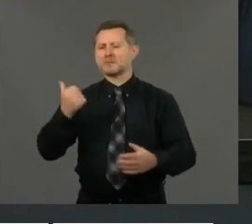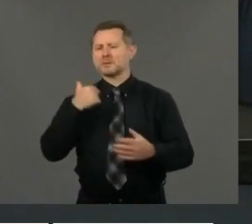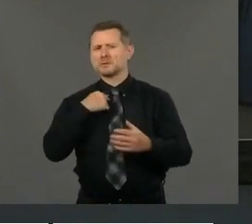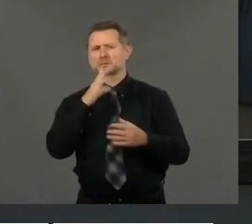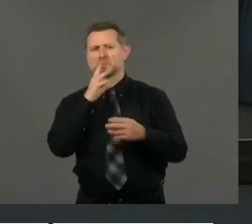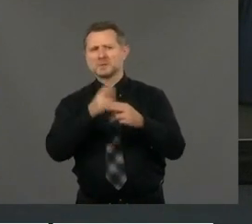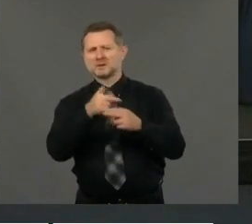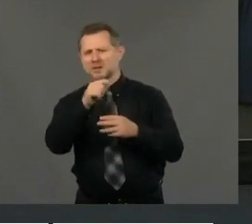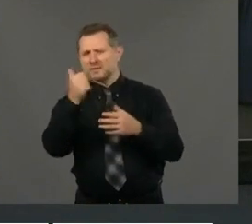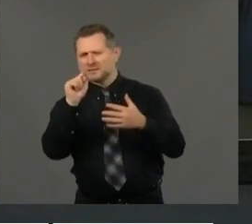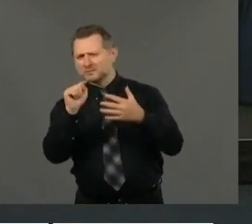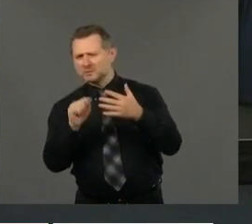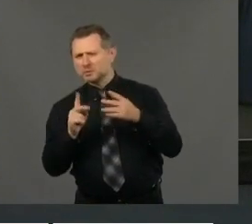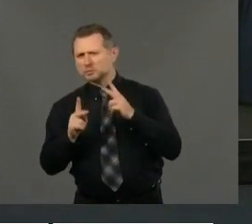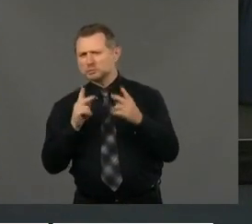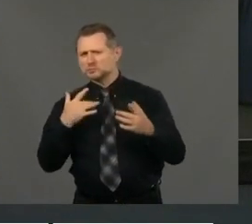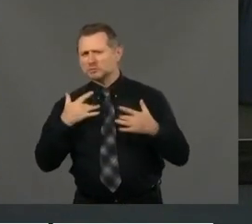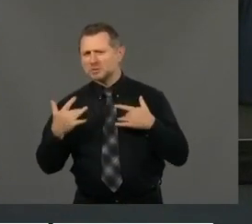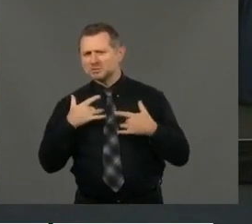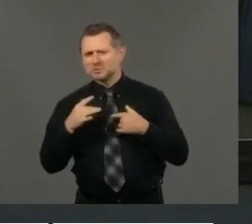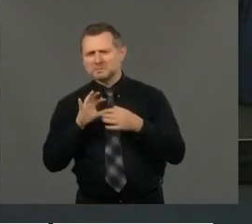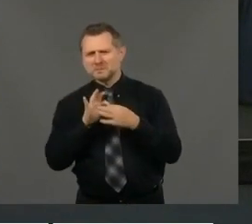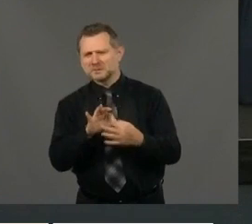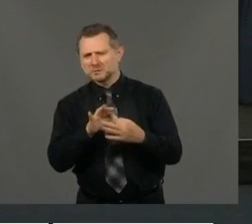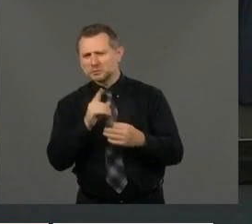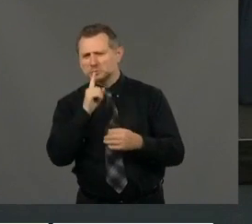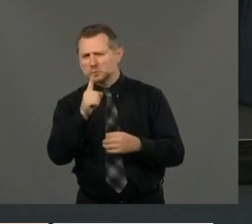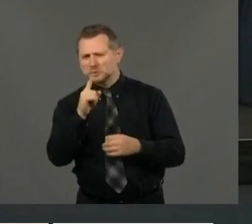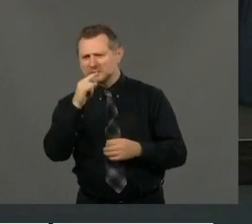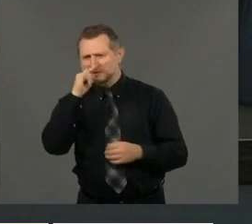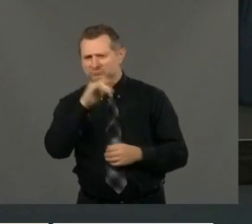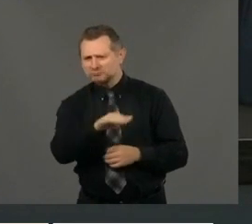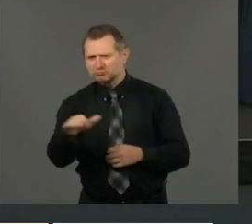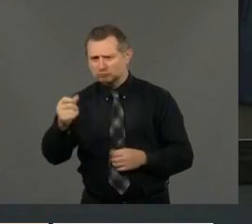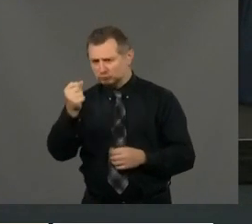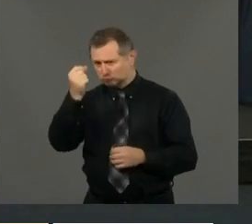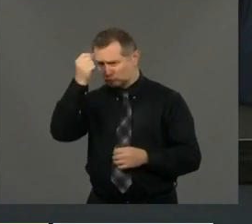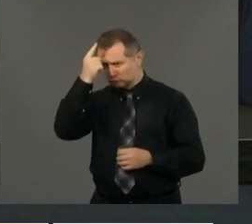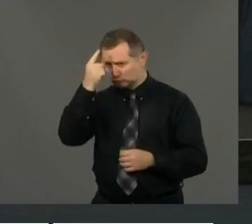TO GET IT TO THEM. PEOPLE IN THE REGION WERE DISCUSSING GUIDELINES YOU